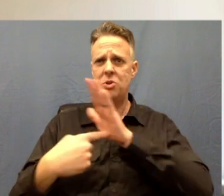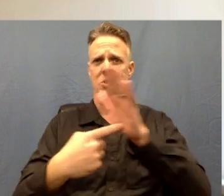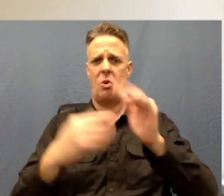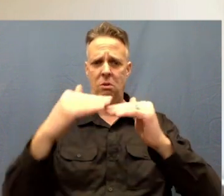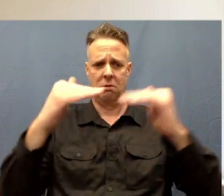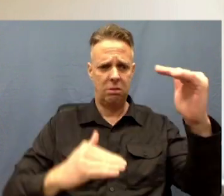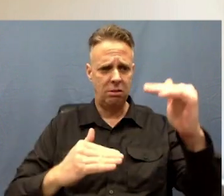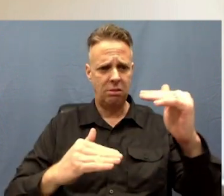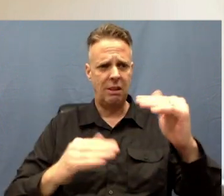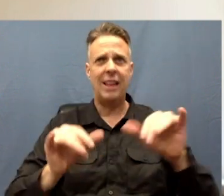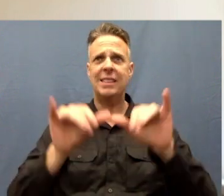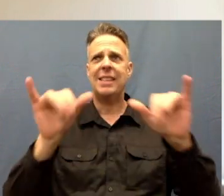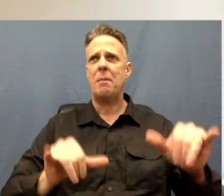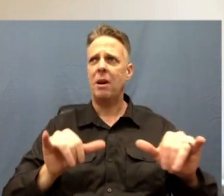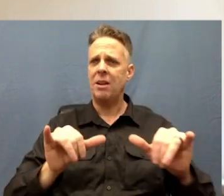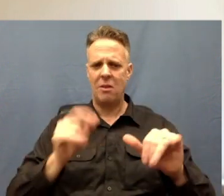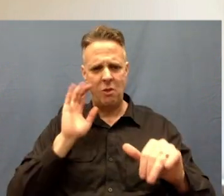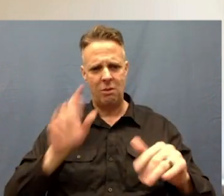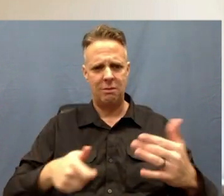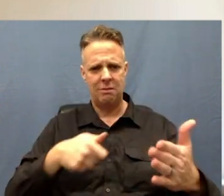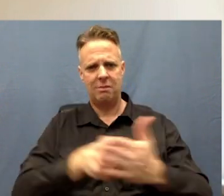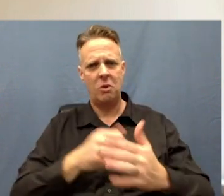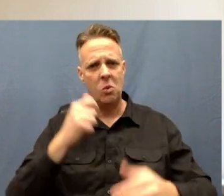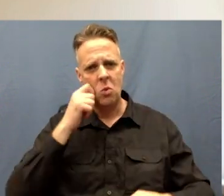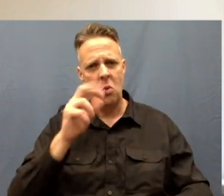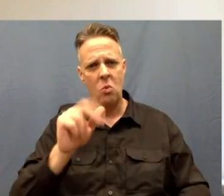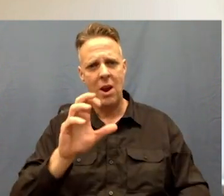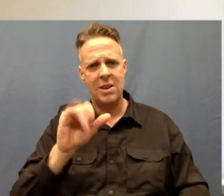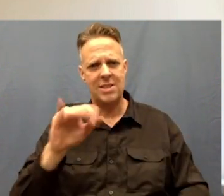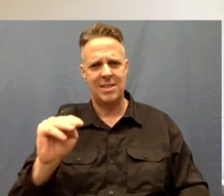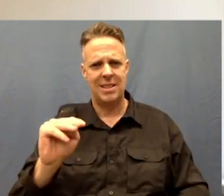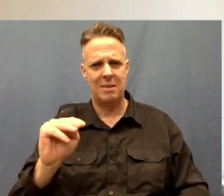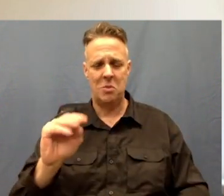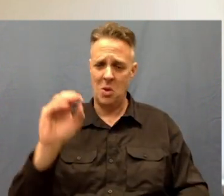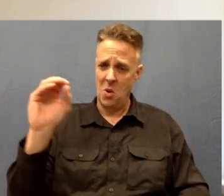INEQUITIES, AND IS SYSTEMIC RACISM. IMMIGRANT OREGONIANS ARE ESSENTIAL CONTRIBUTORS TO OUR